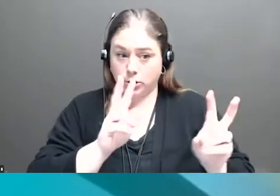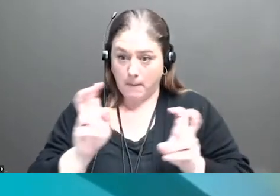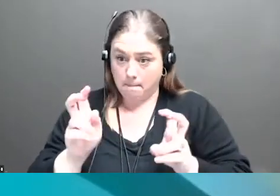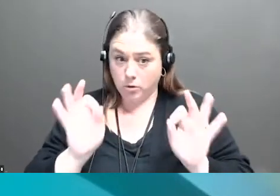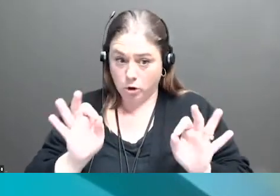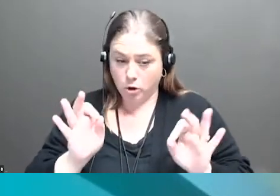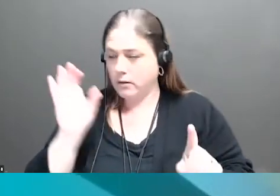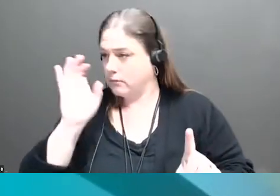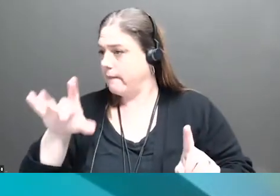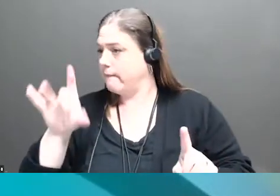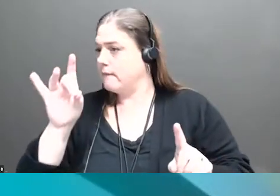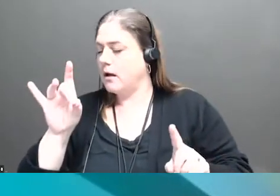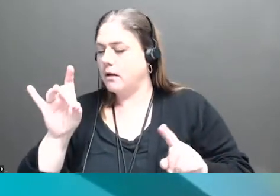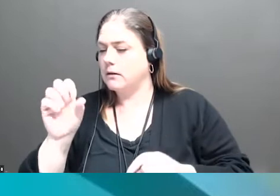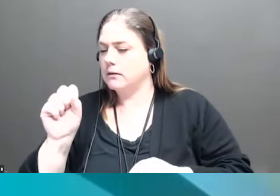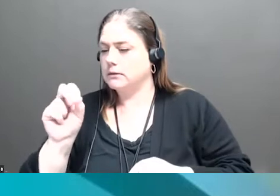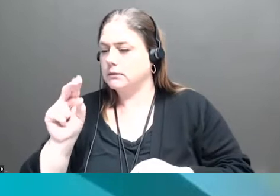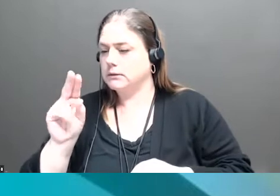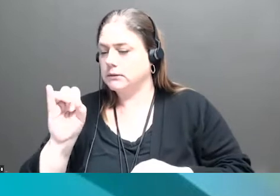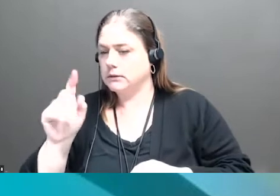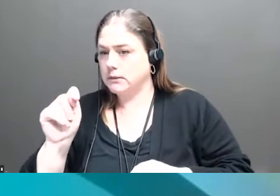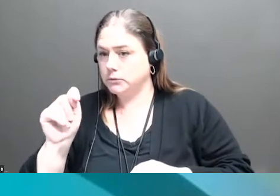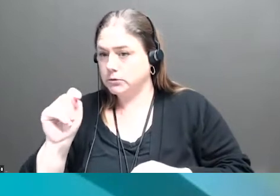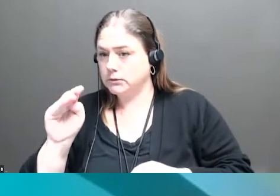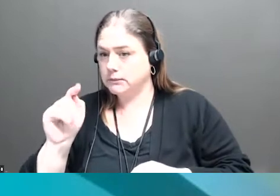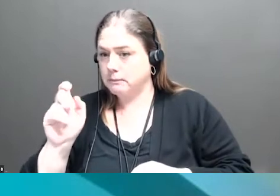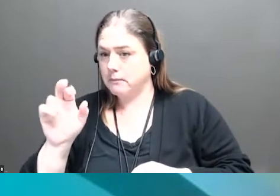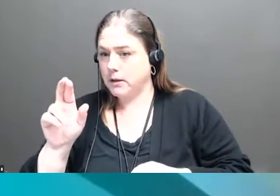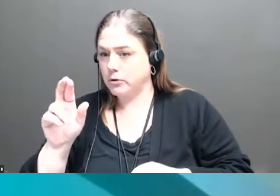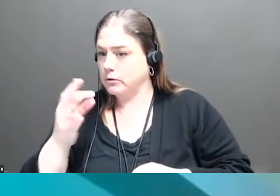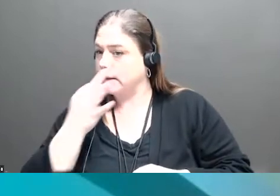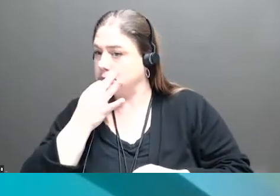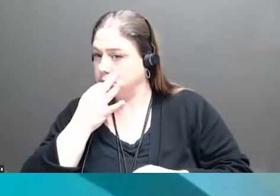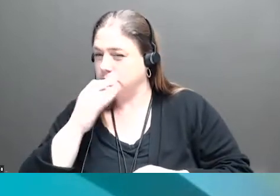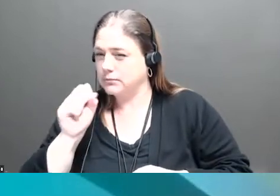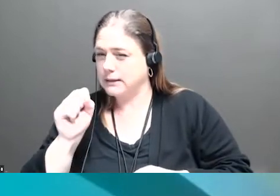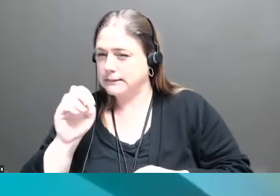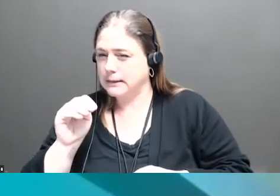often from the employment service sector and more often than not they were also people with